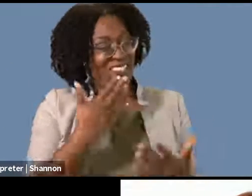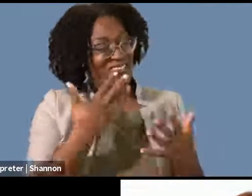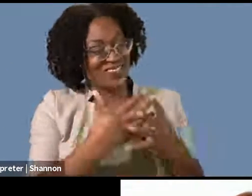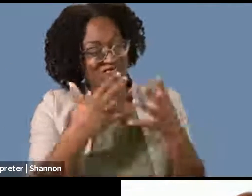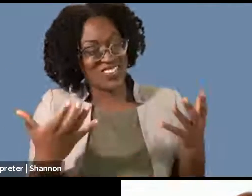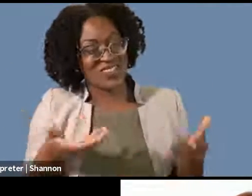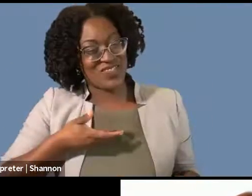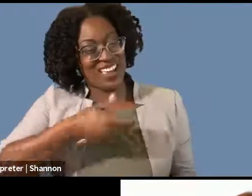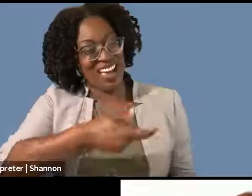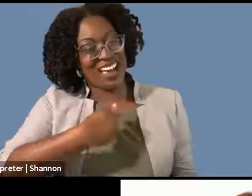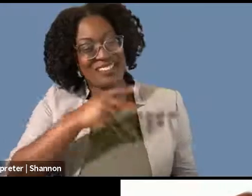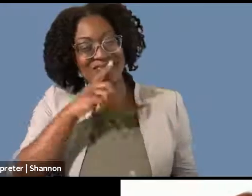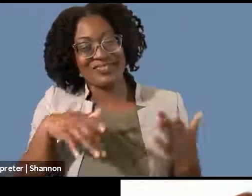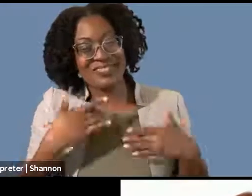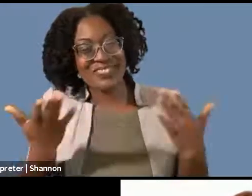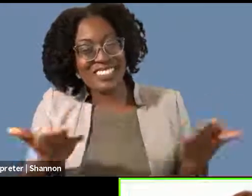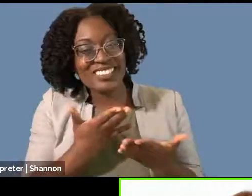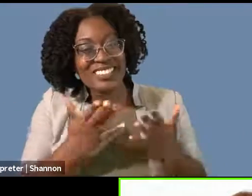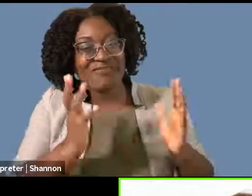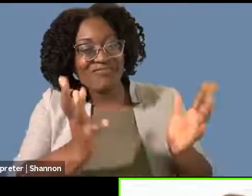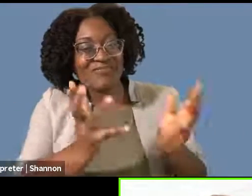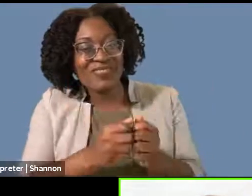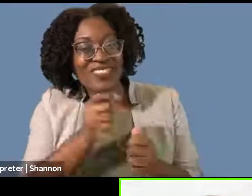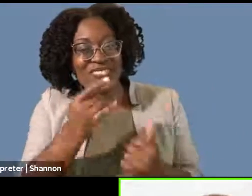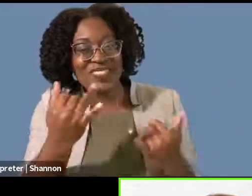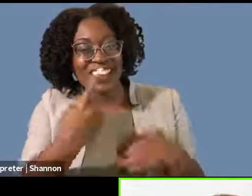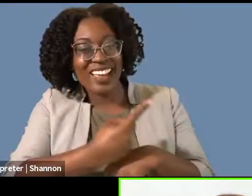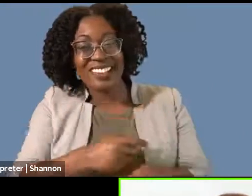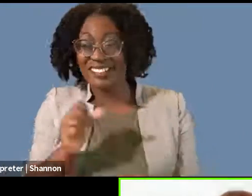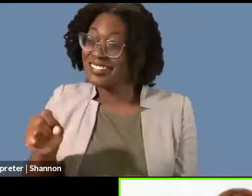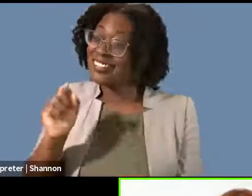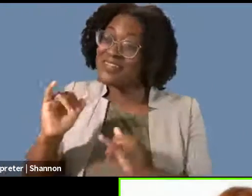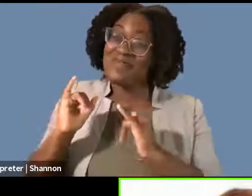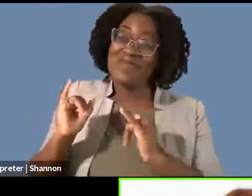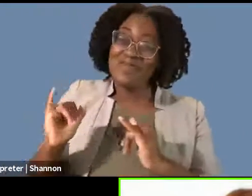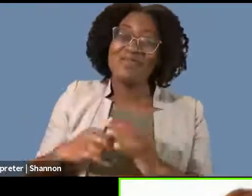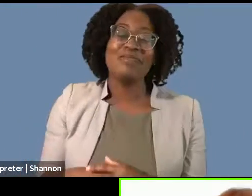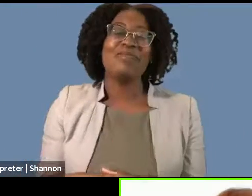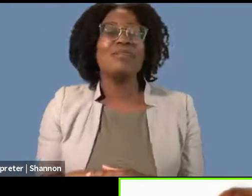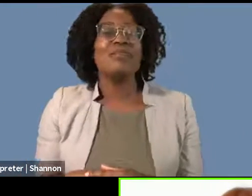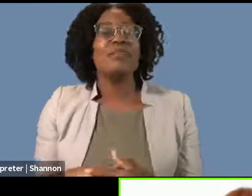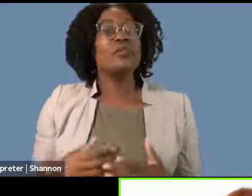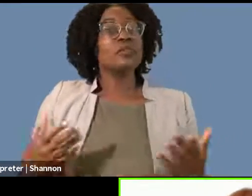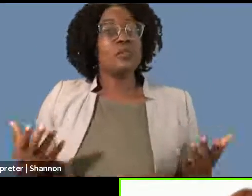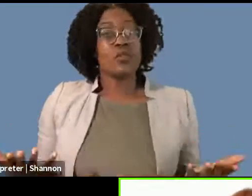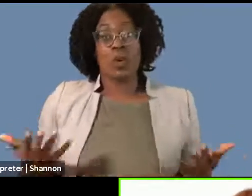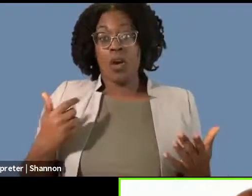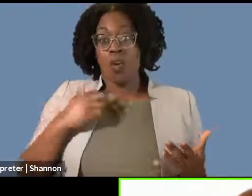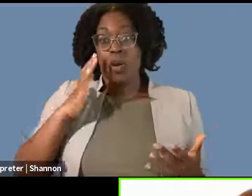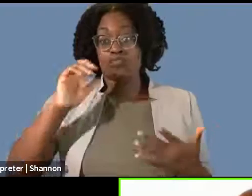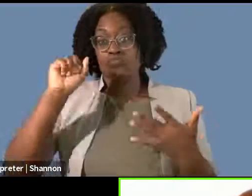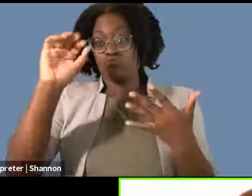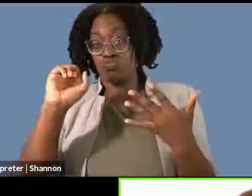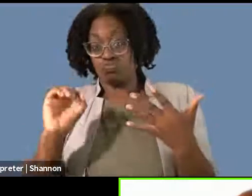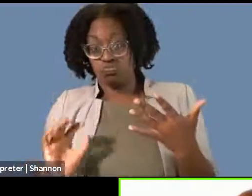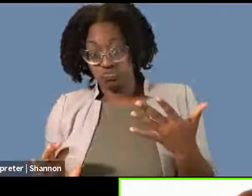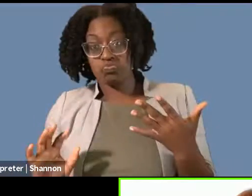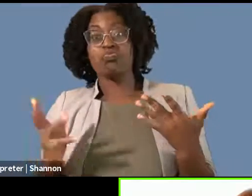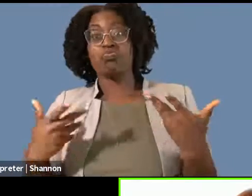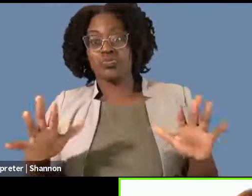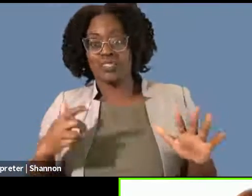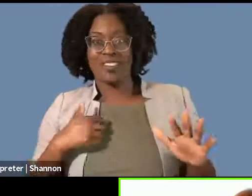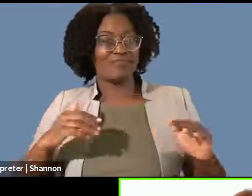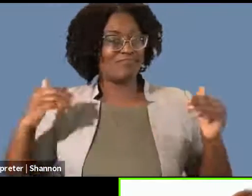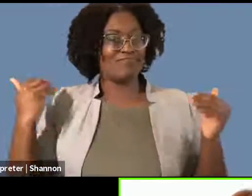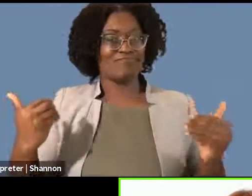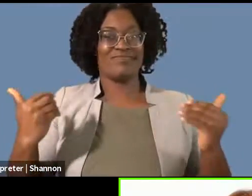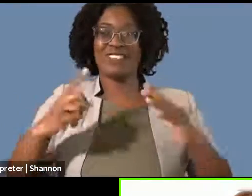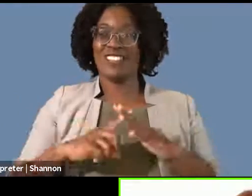be here. MELINDA EPLER: I am just going to say a couple things and then we will jump in. On screen,